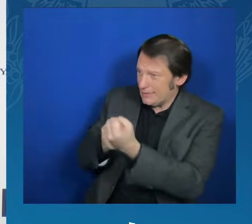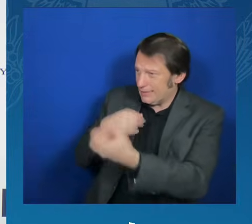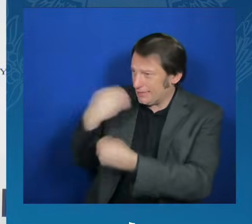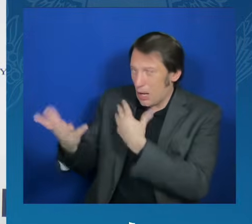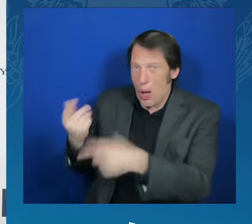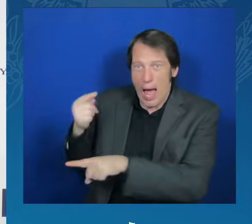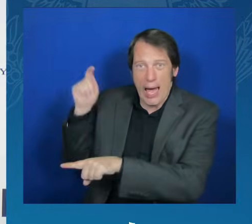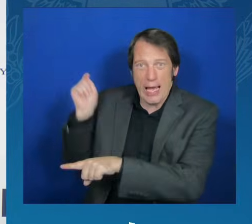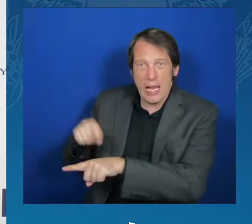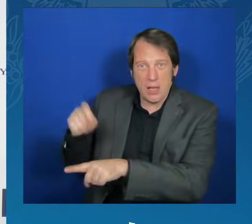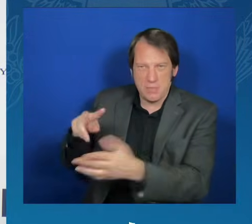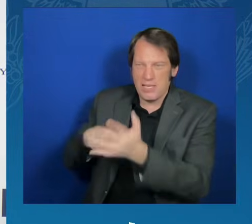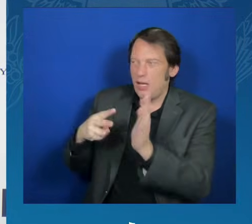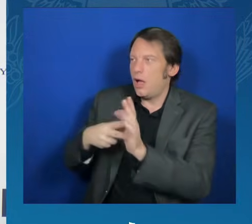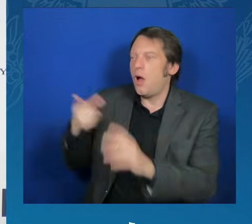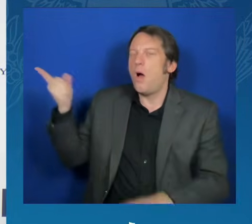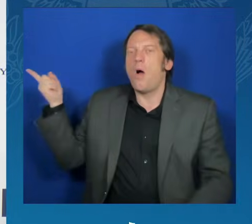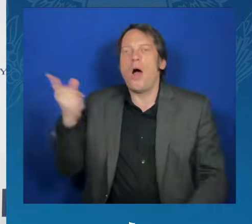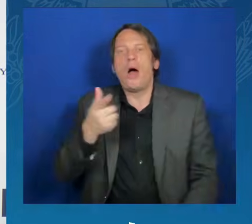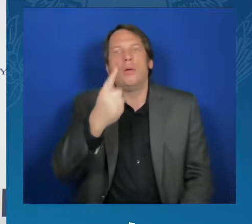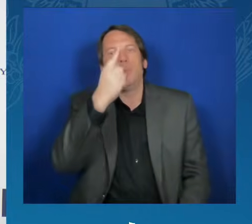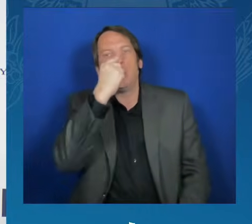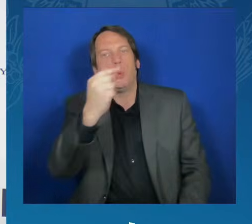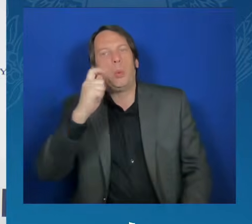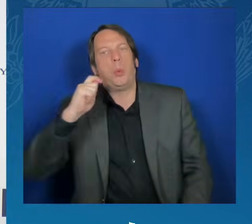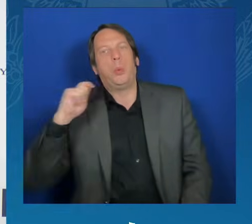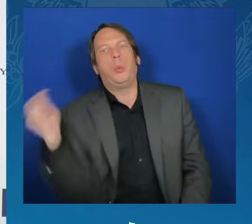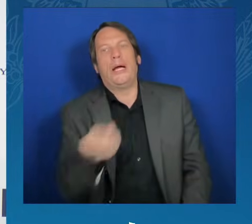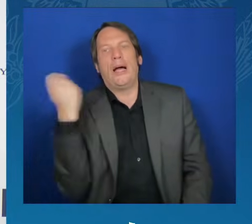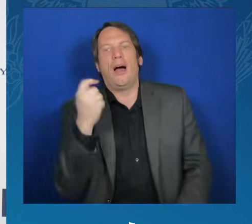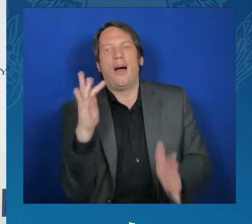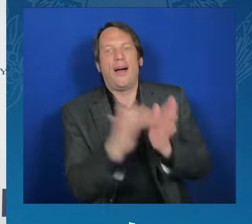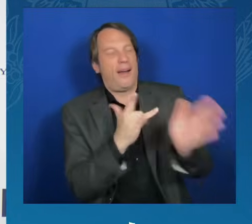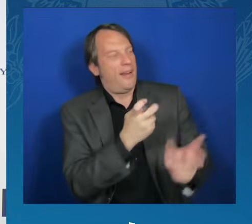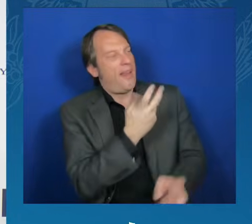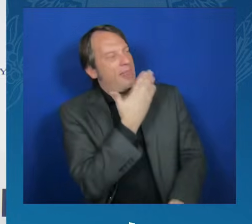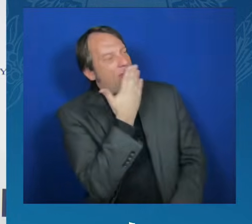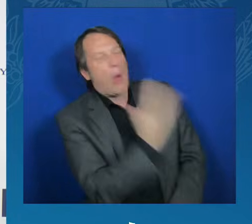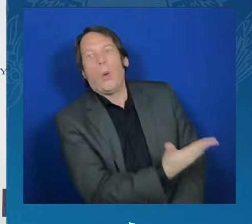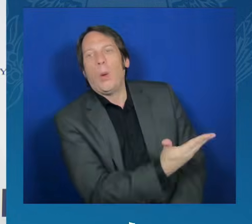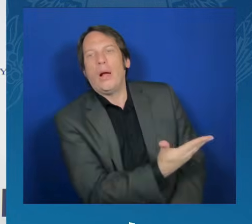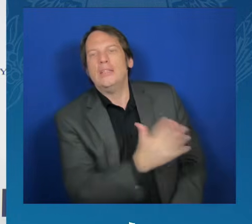More broadly, NATO is central to our approach to global security.